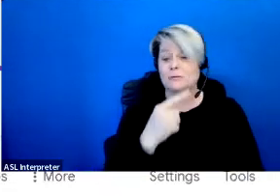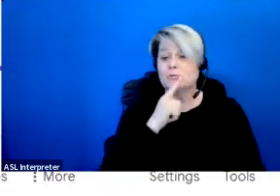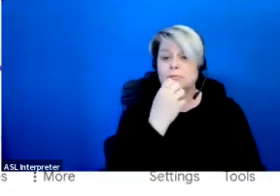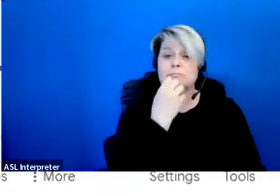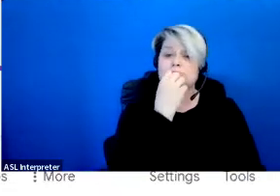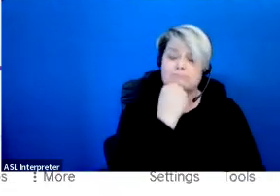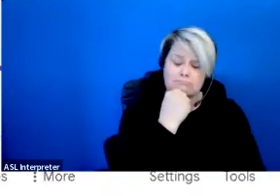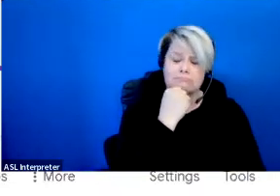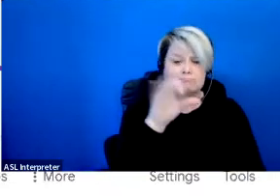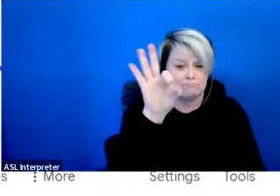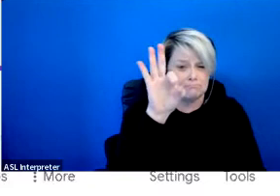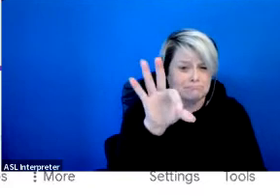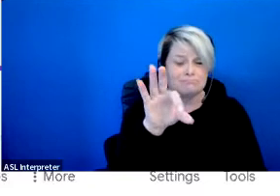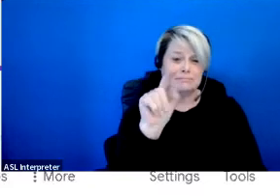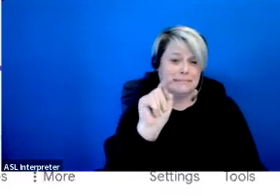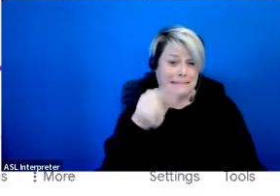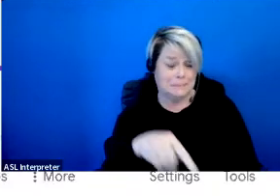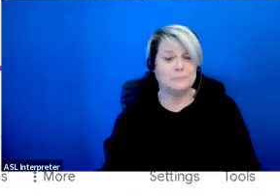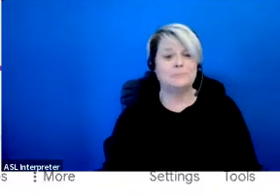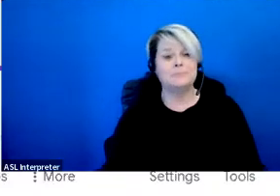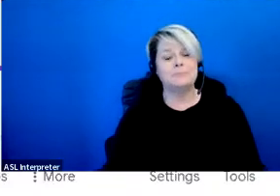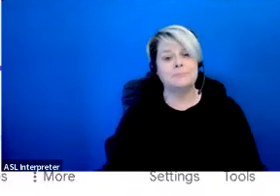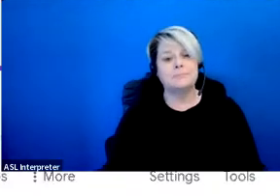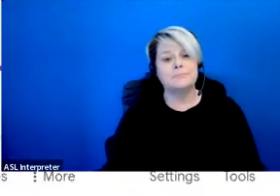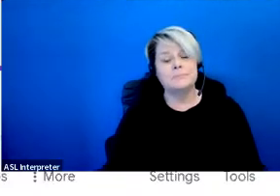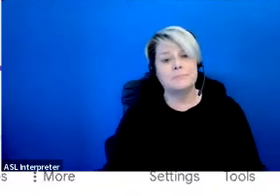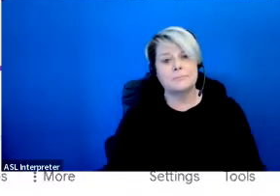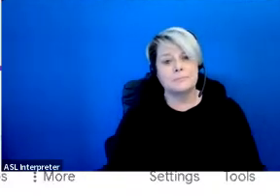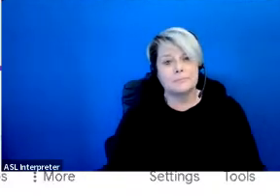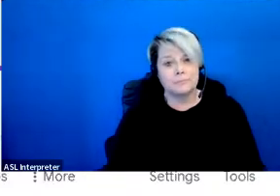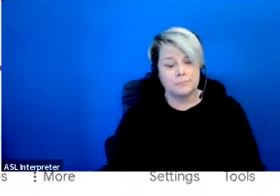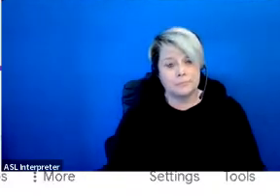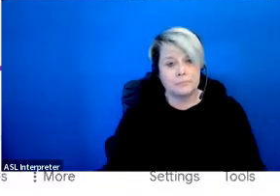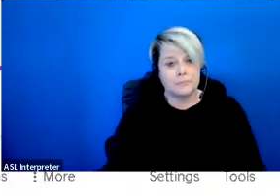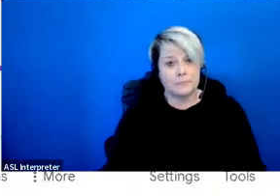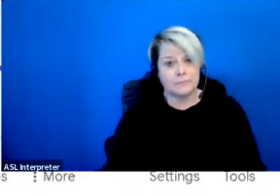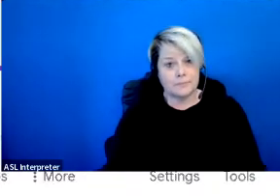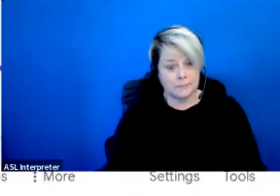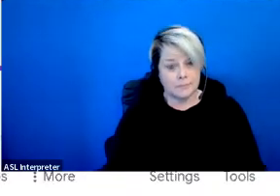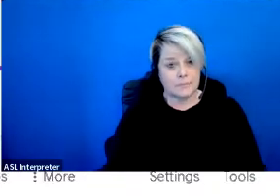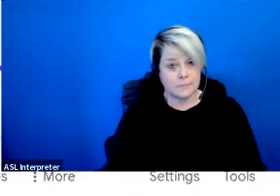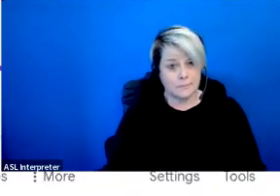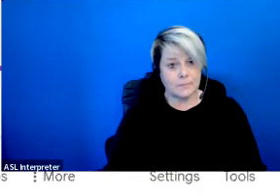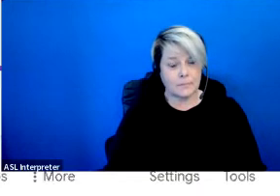I bring this up. This is without a doubt the most valuable tip that I will share with you today, I